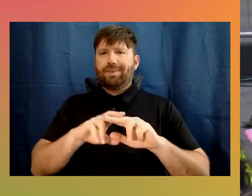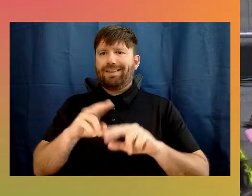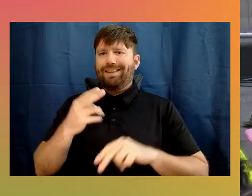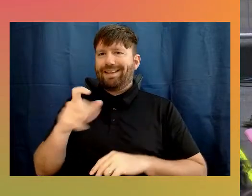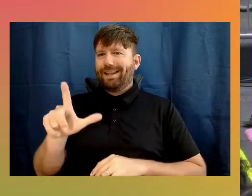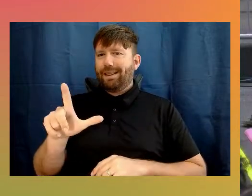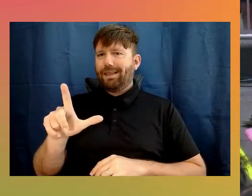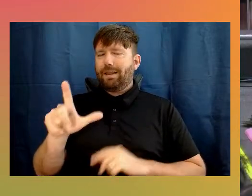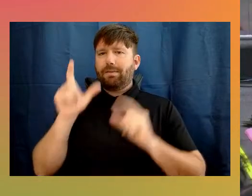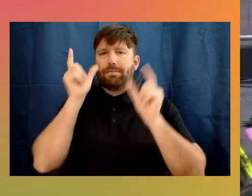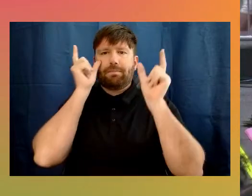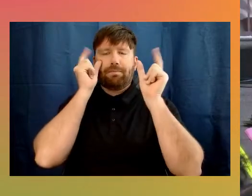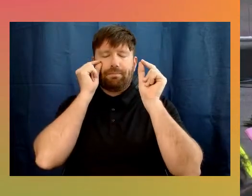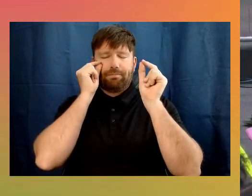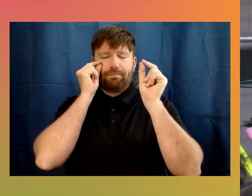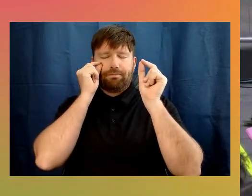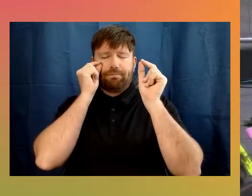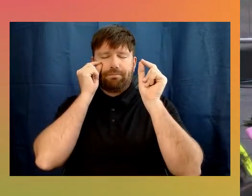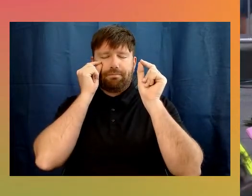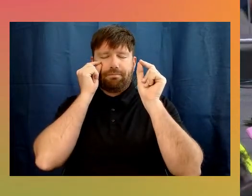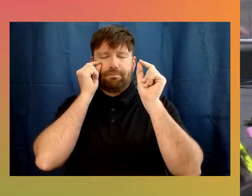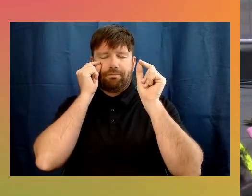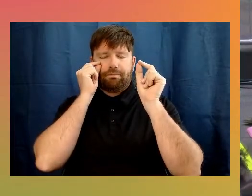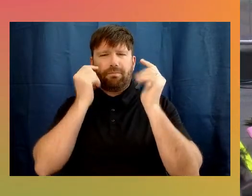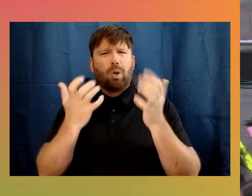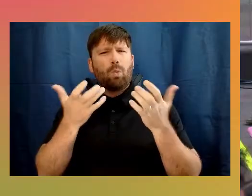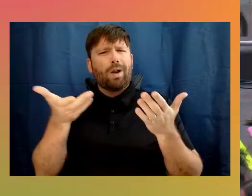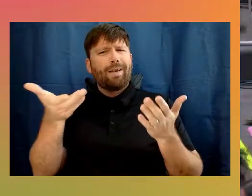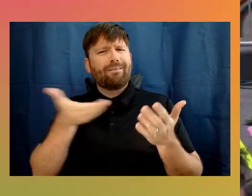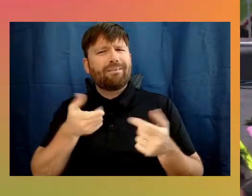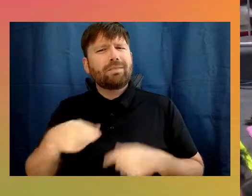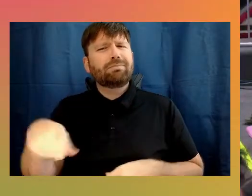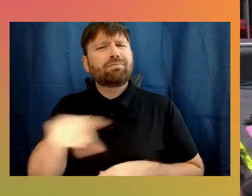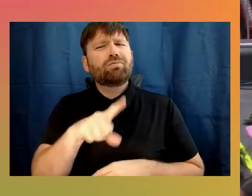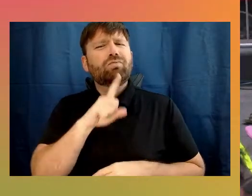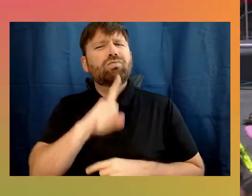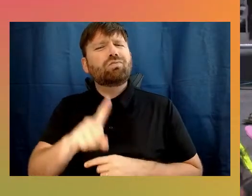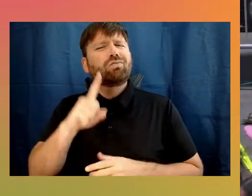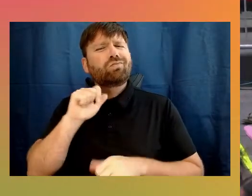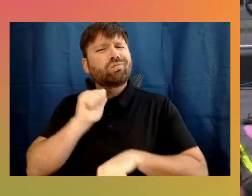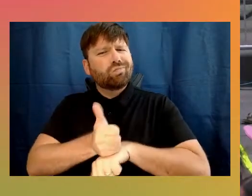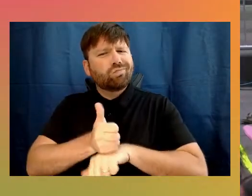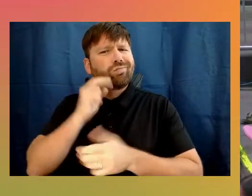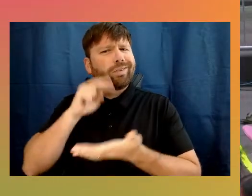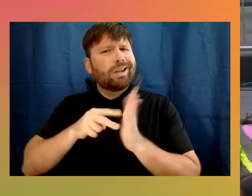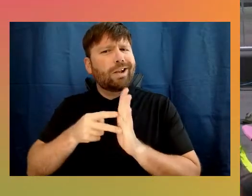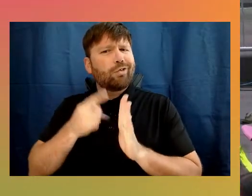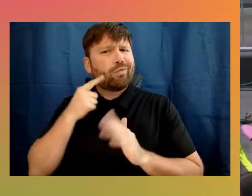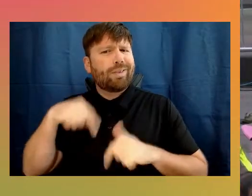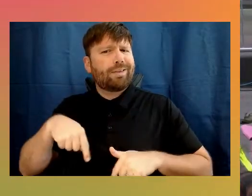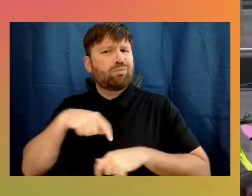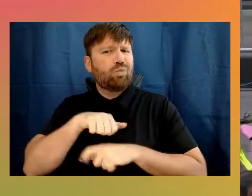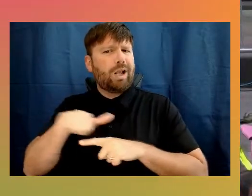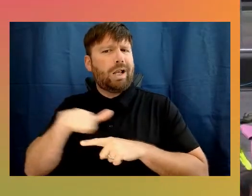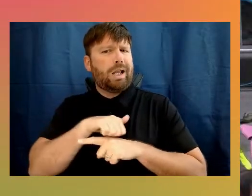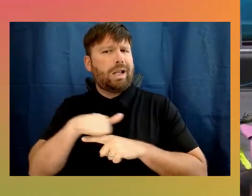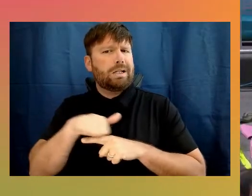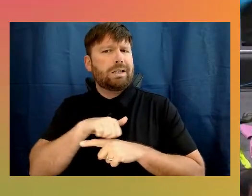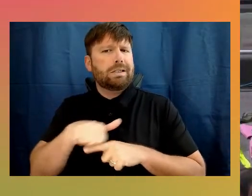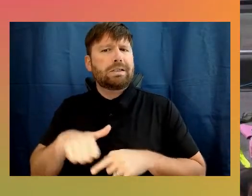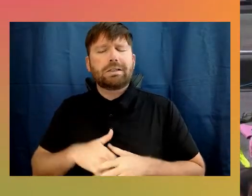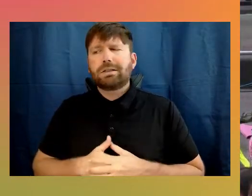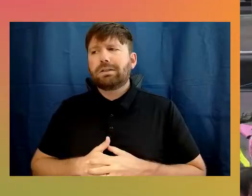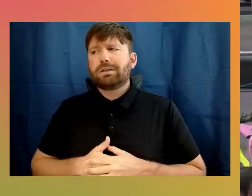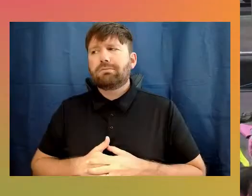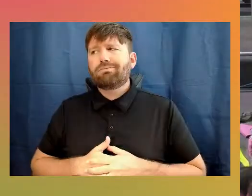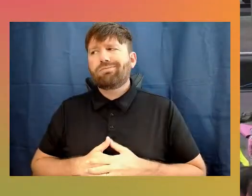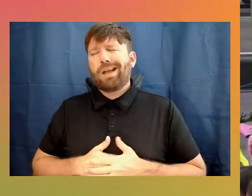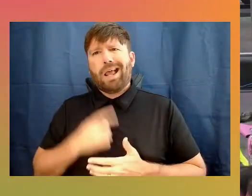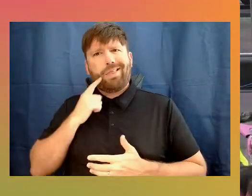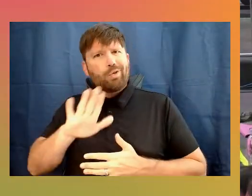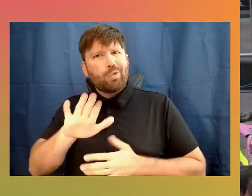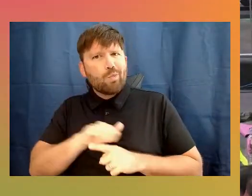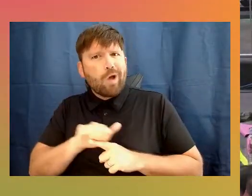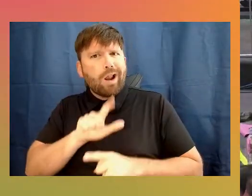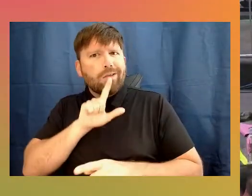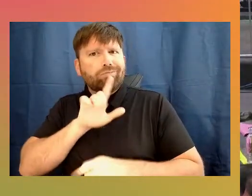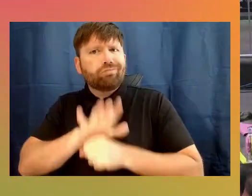ONE HAND TO THE BELLY.